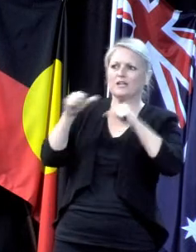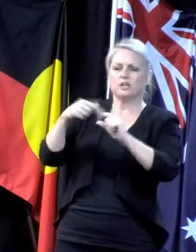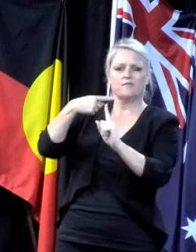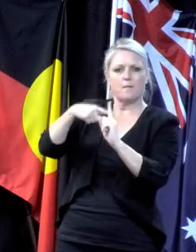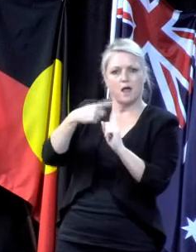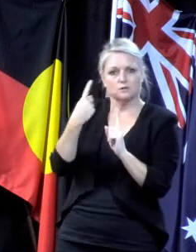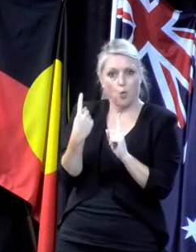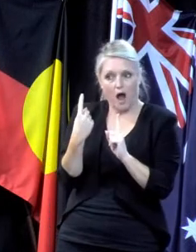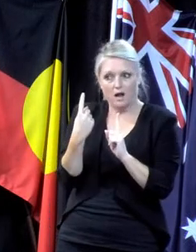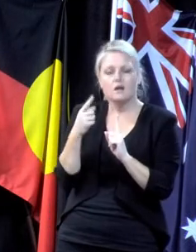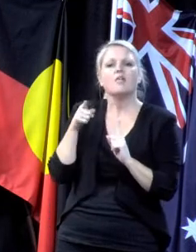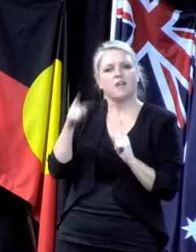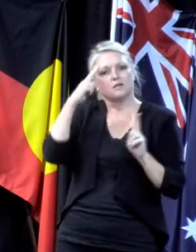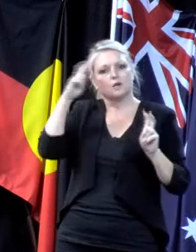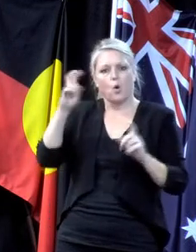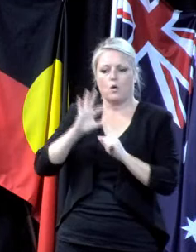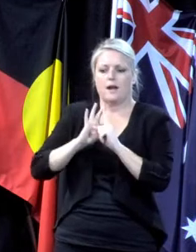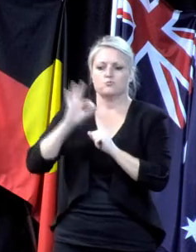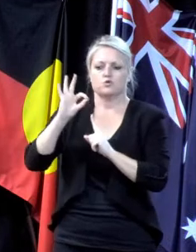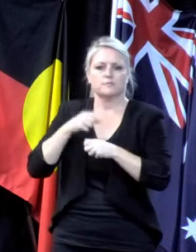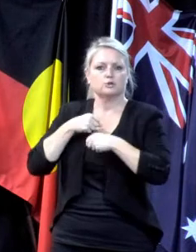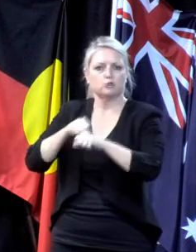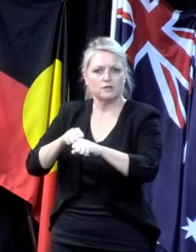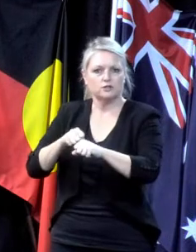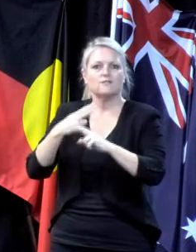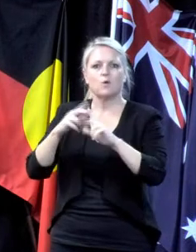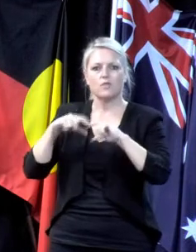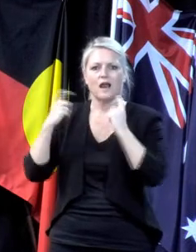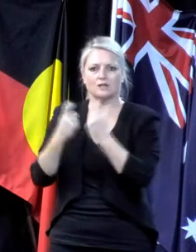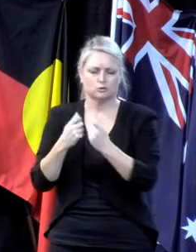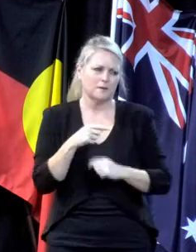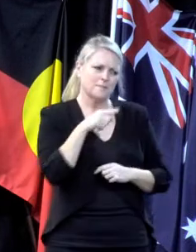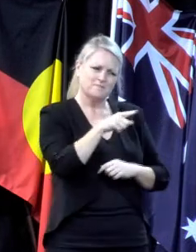in their class across their classes. What’s plus one mean? Yes, it’s an improvement strategy.